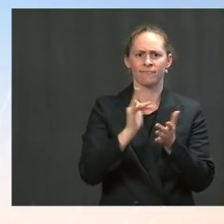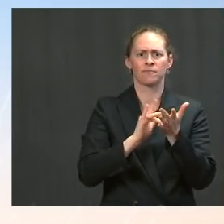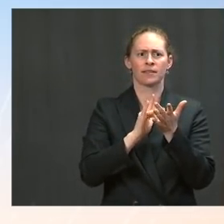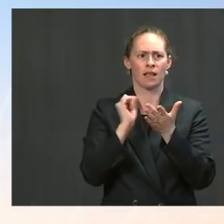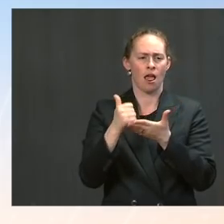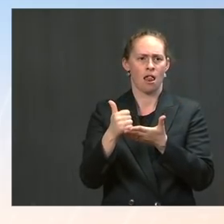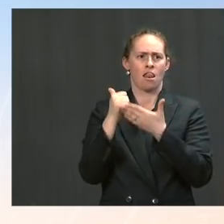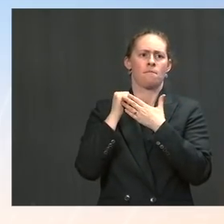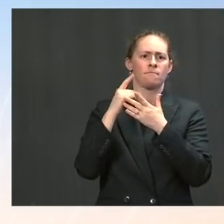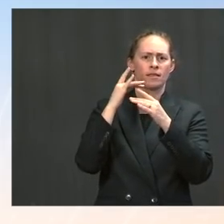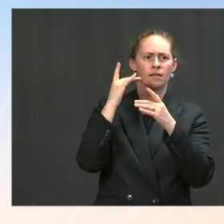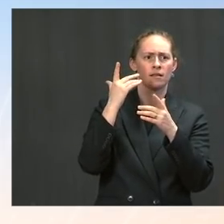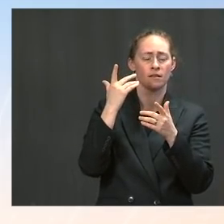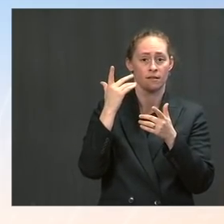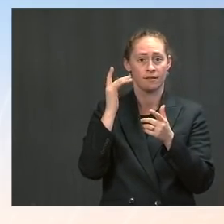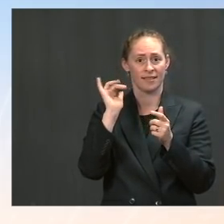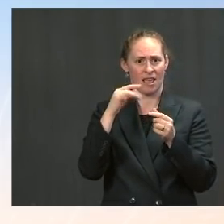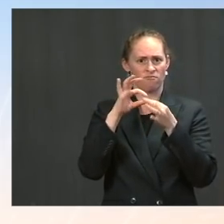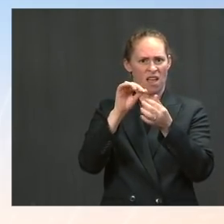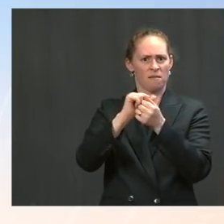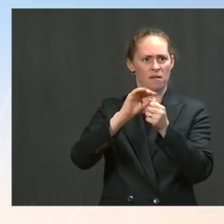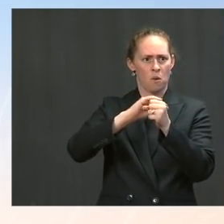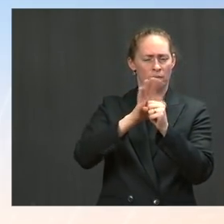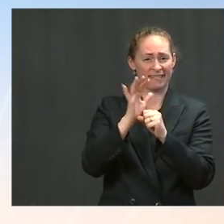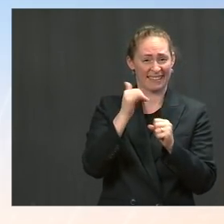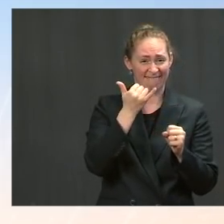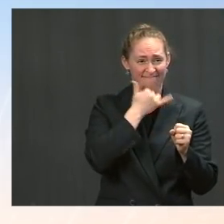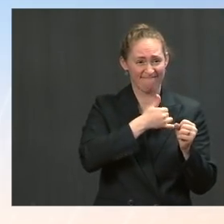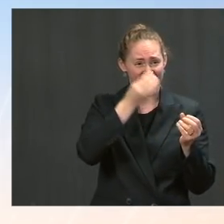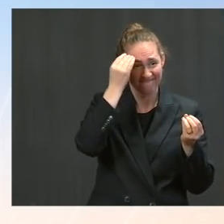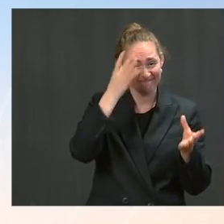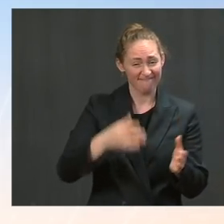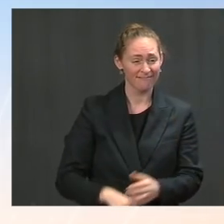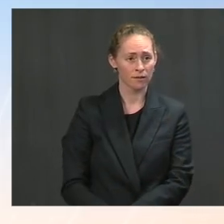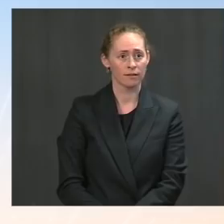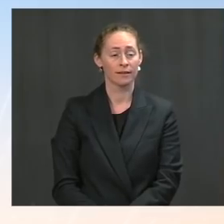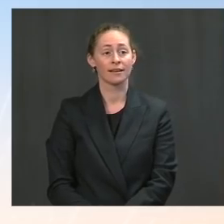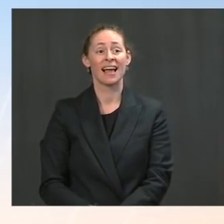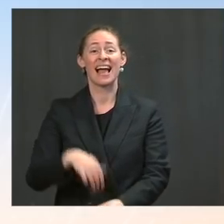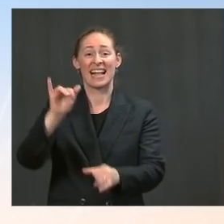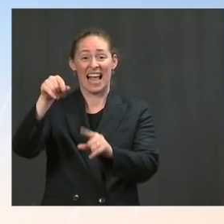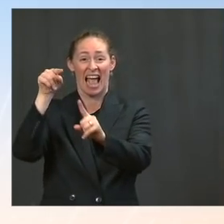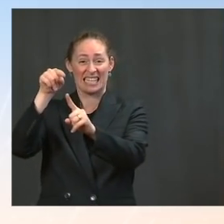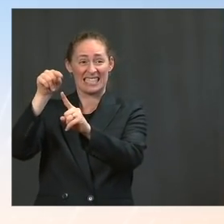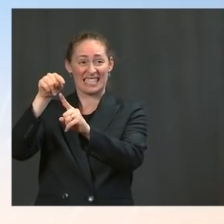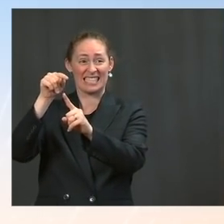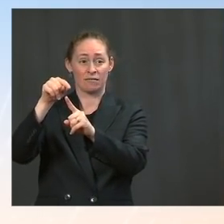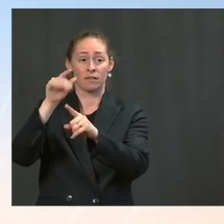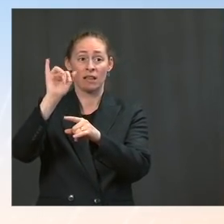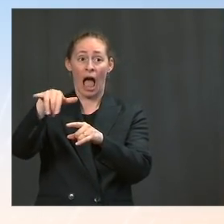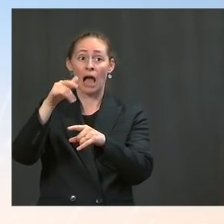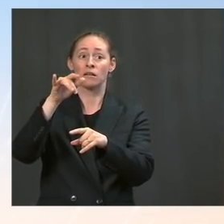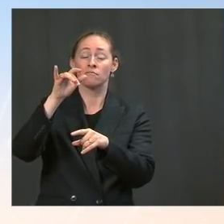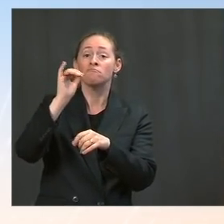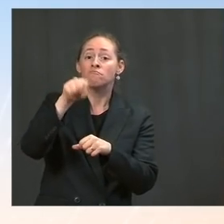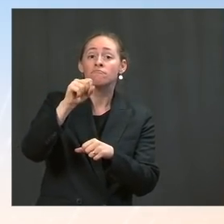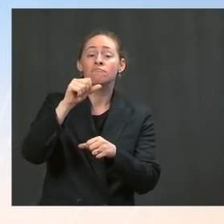Ms. Psaki: Information that's inaccurate we consider misinformation. So I don't think it's more complicated than that. Go ahead.